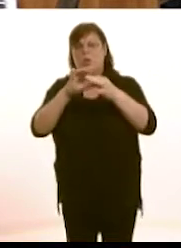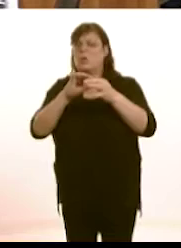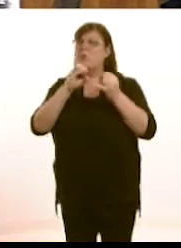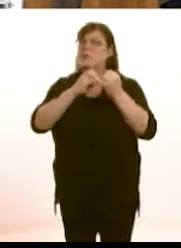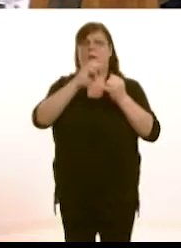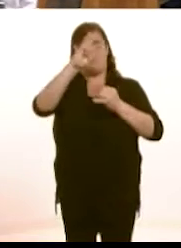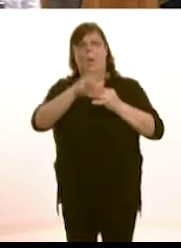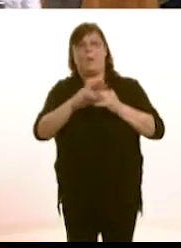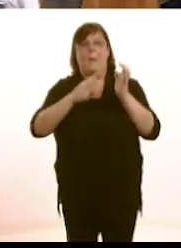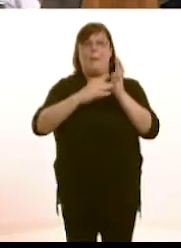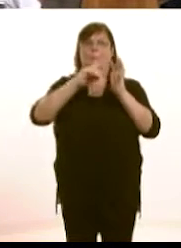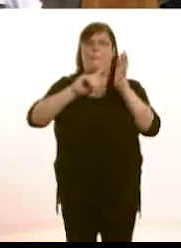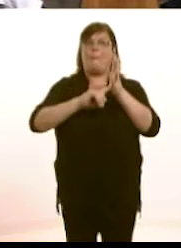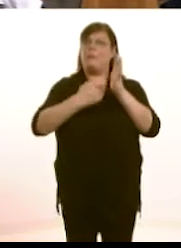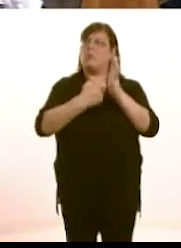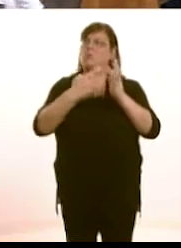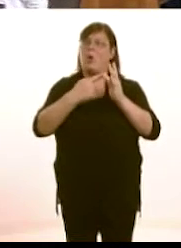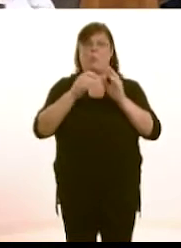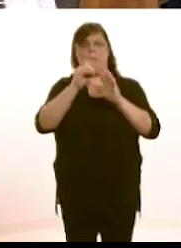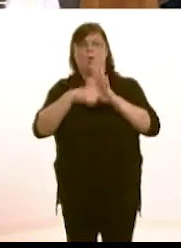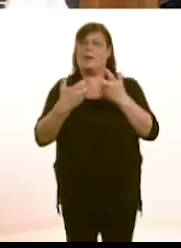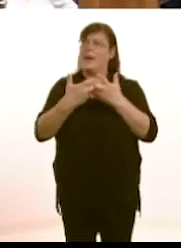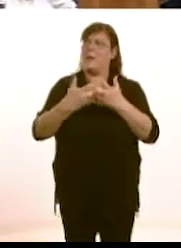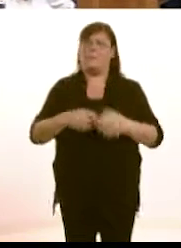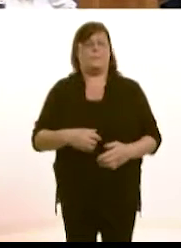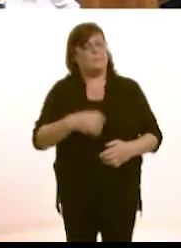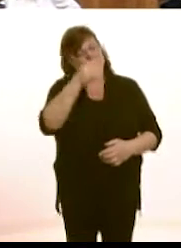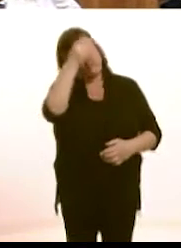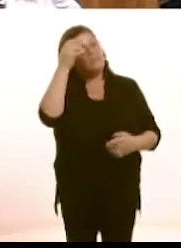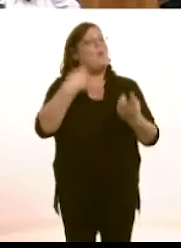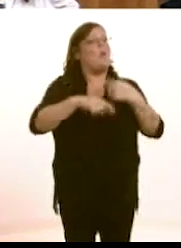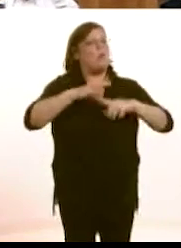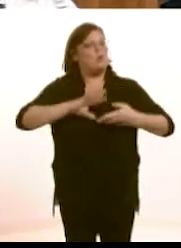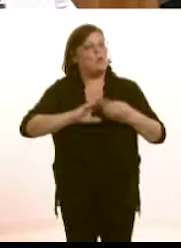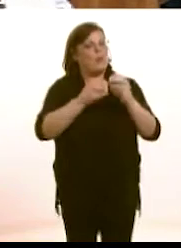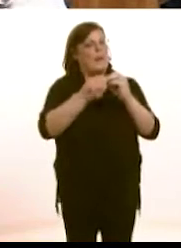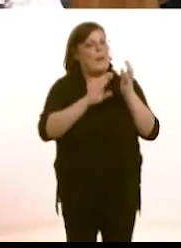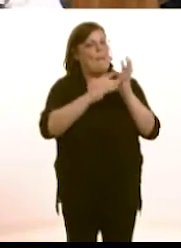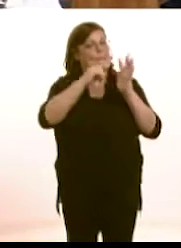Carwyn Jones: Weíre looking, of course, at ways of creating a metro project in that region in years to come.